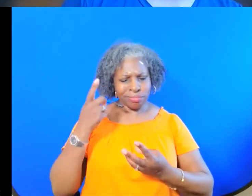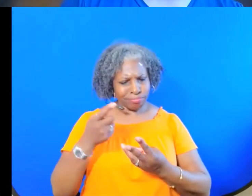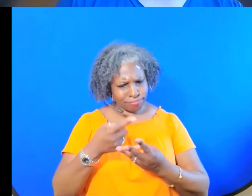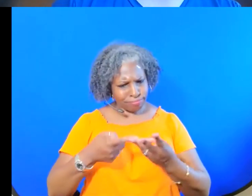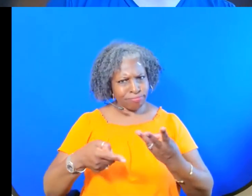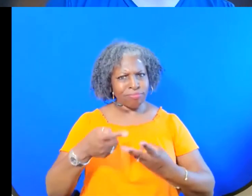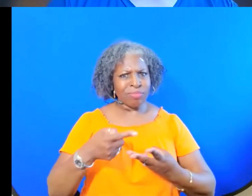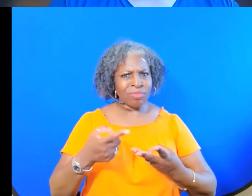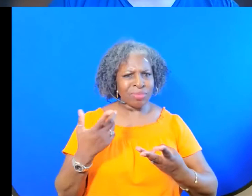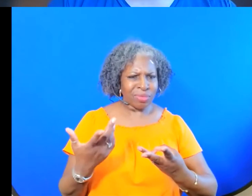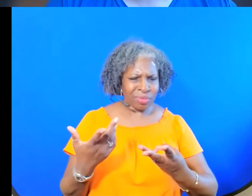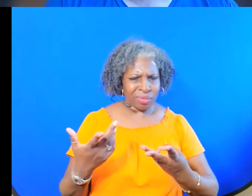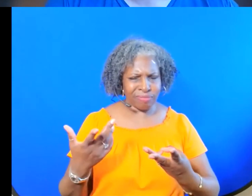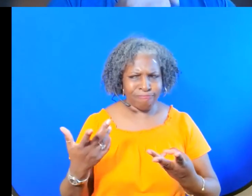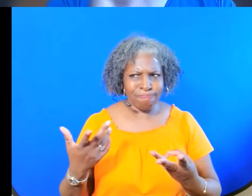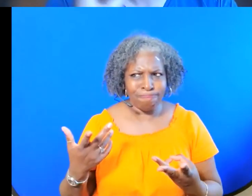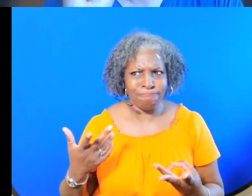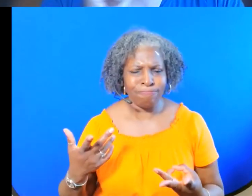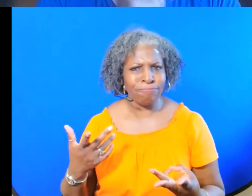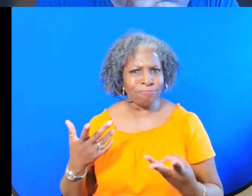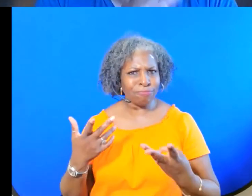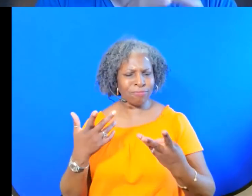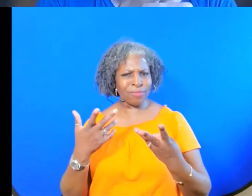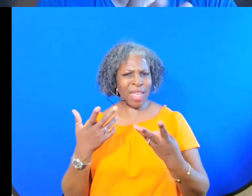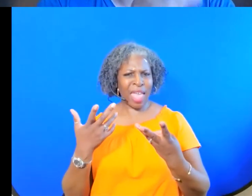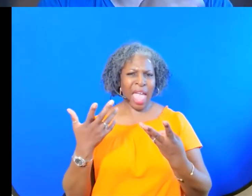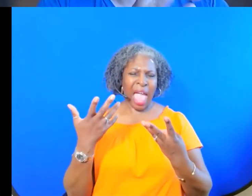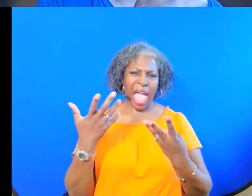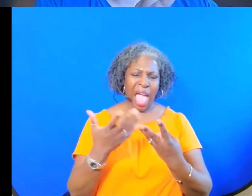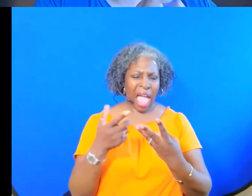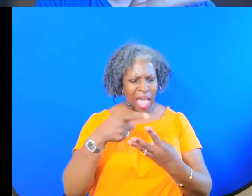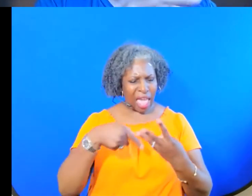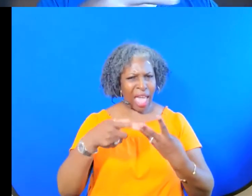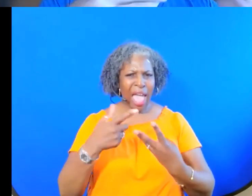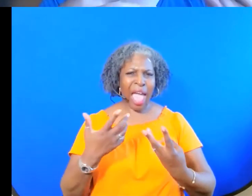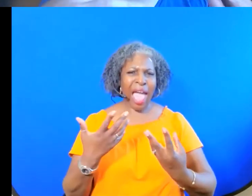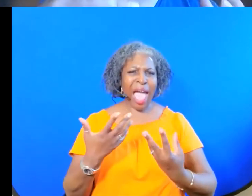can take a second if you need, like, like how do you kind of see those,